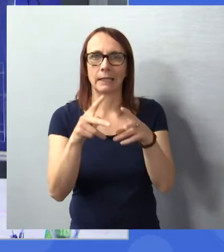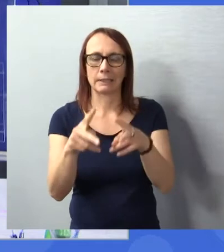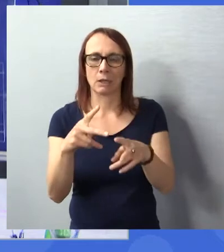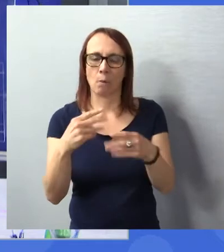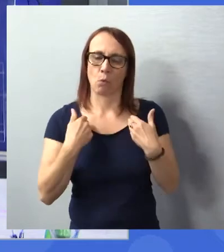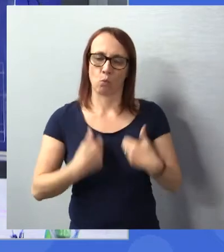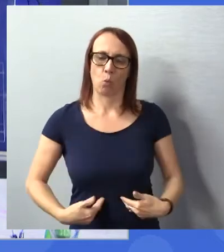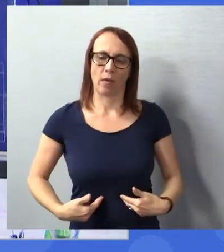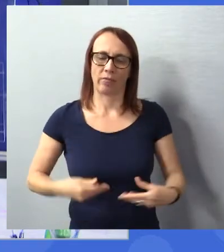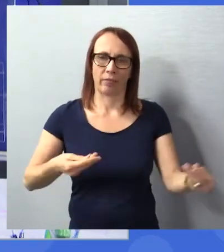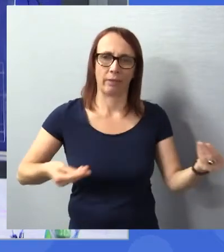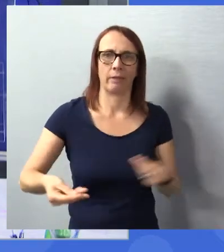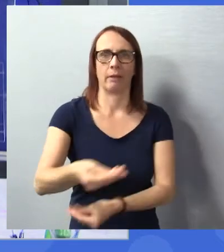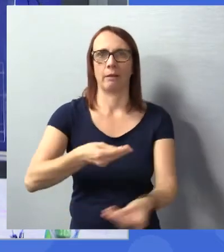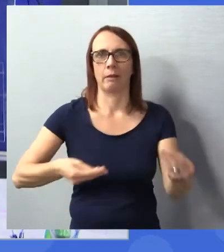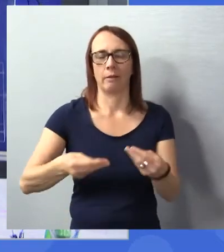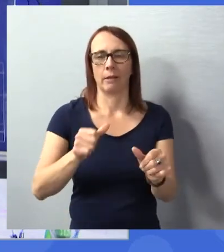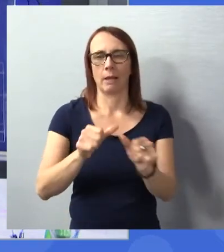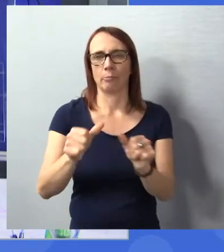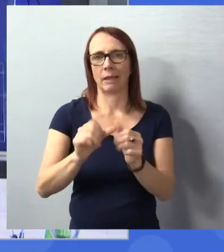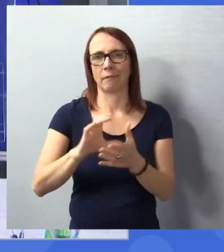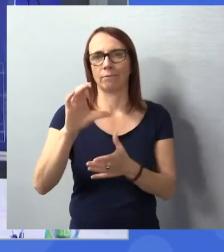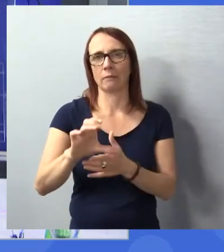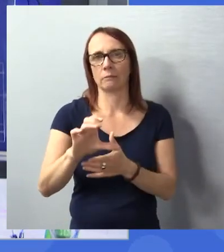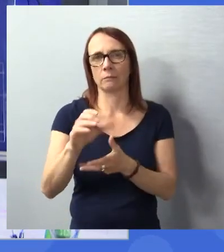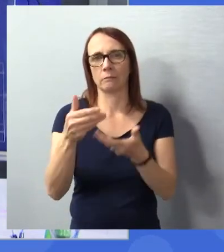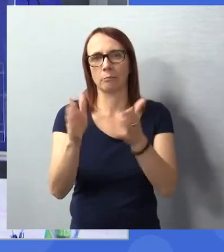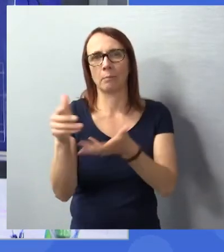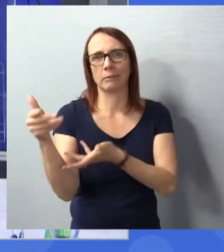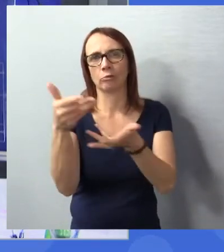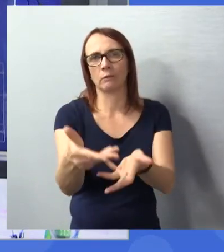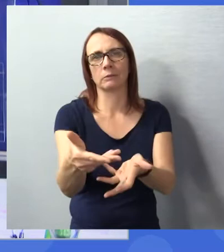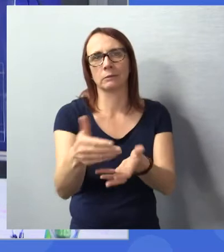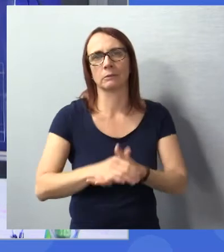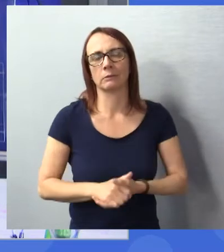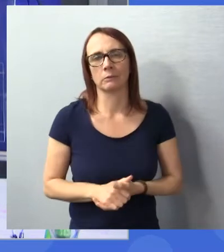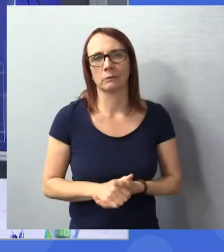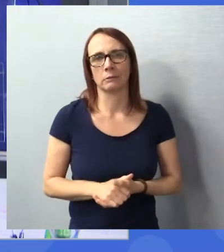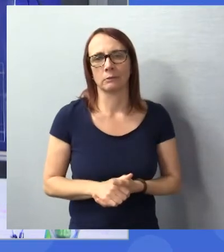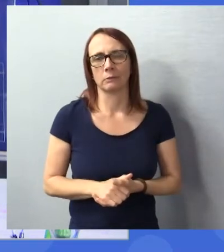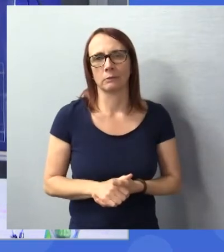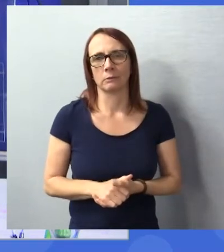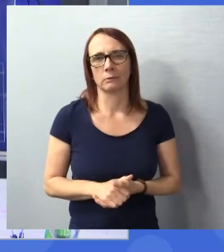they are they funding of public services - can I take the bottom the second point